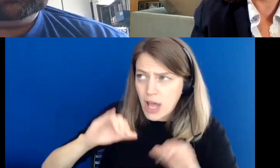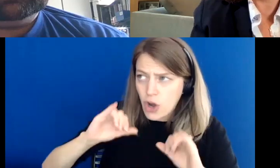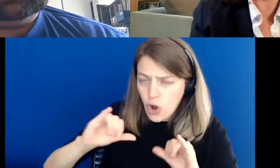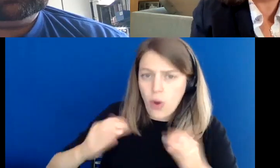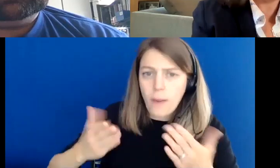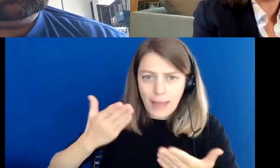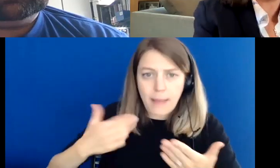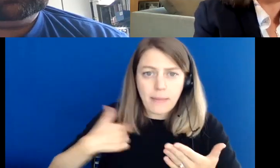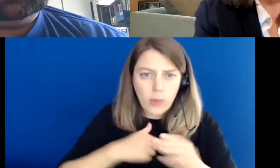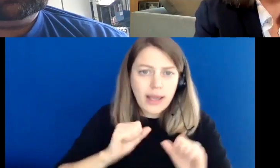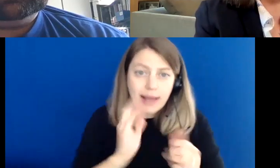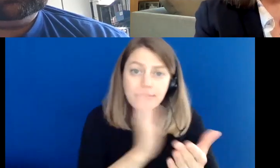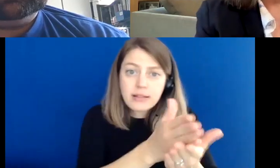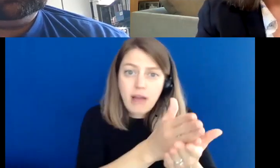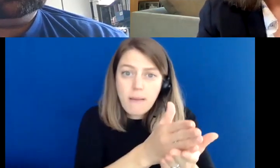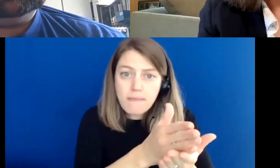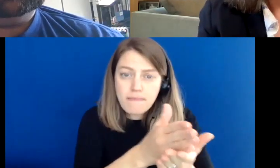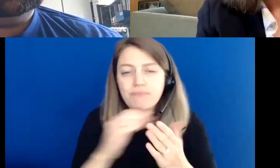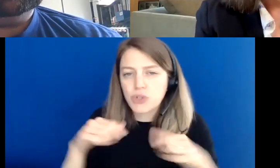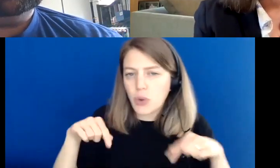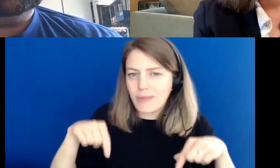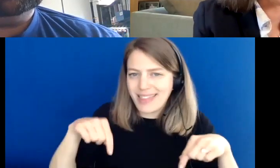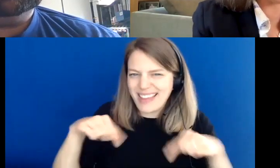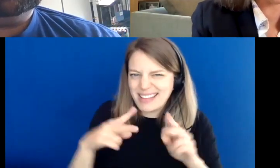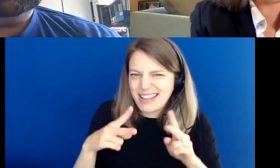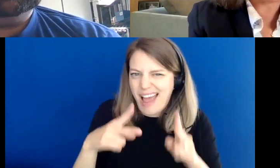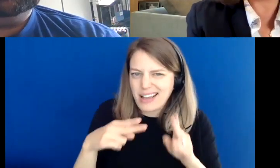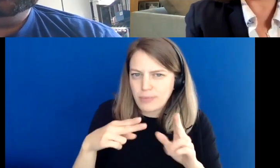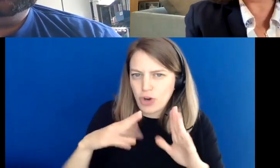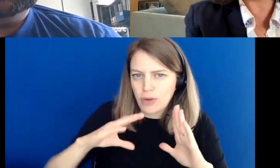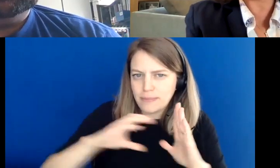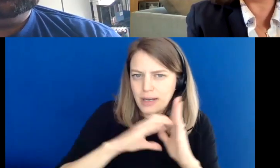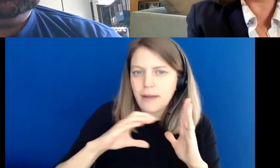This is an excerpt about what happened after